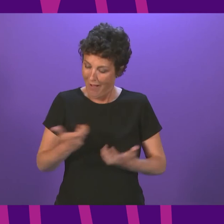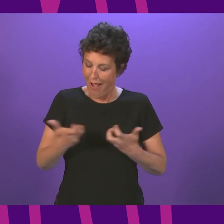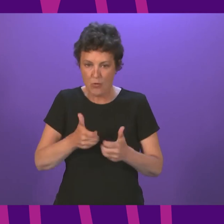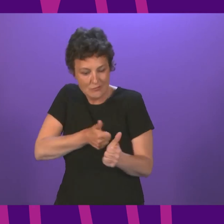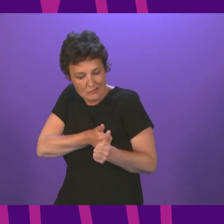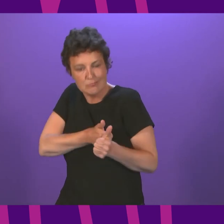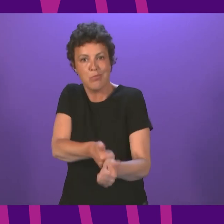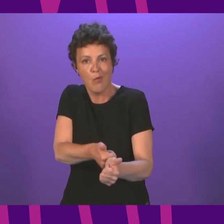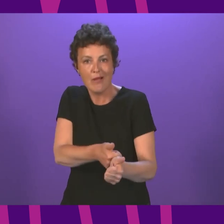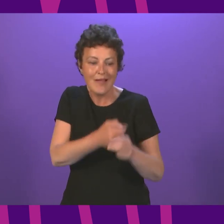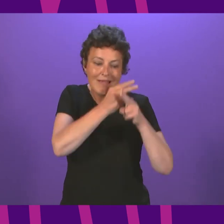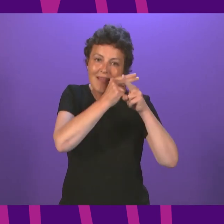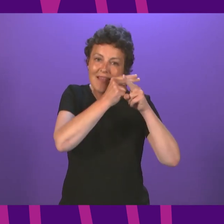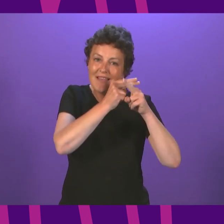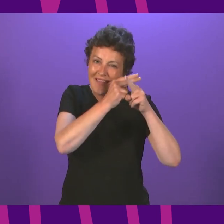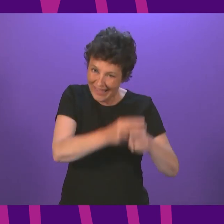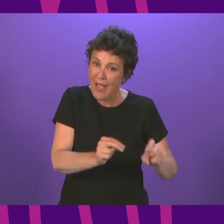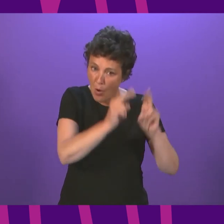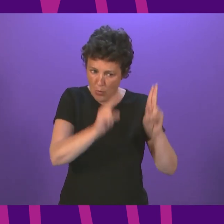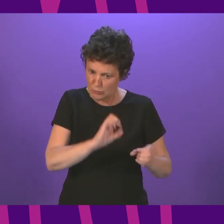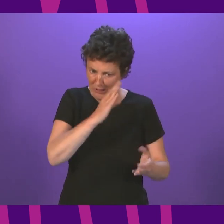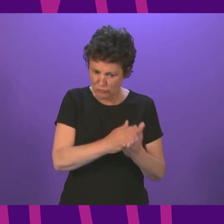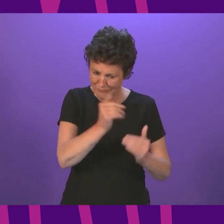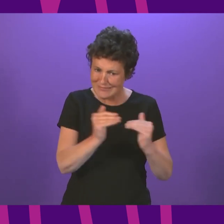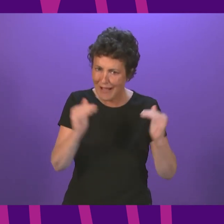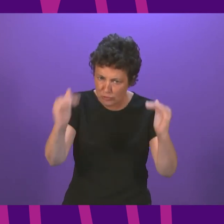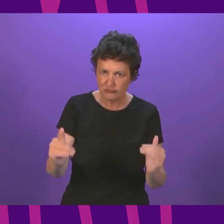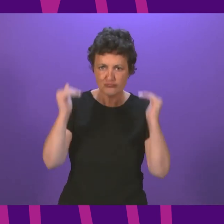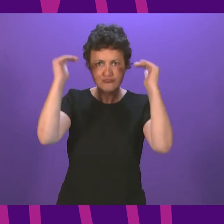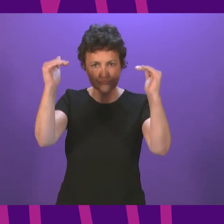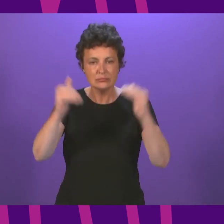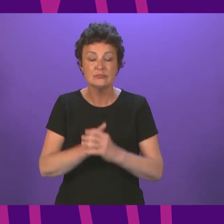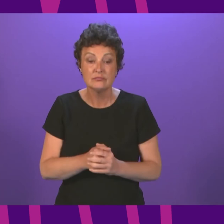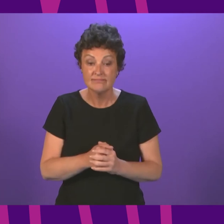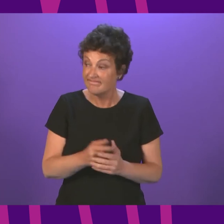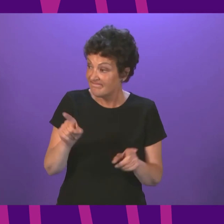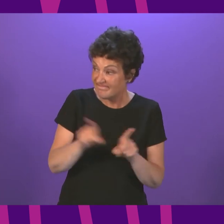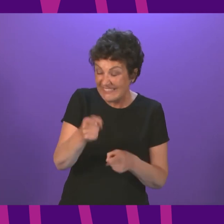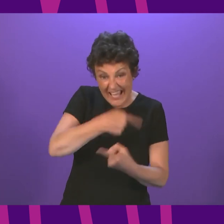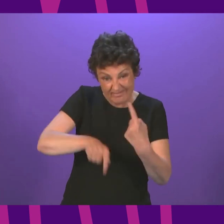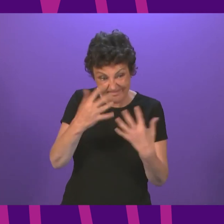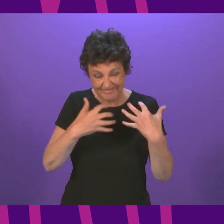selected by the Scottish Government for such severe closure restrictions and a total lack of financial support.